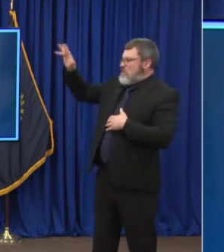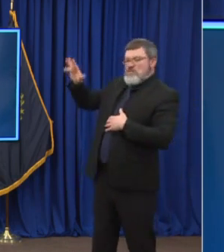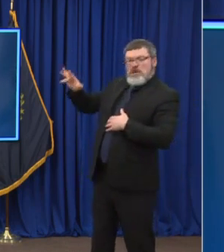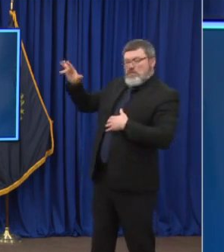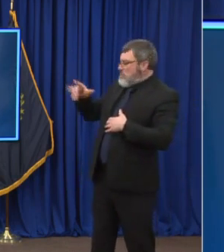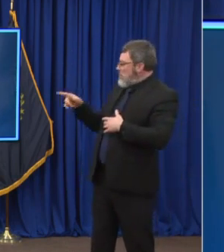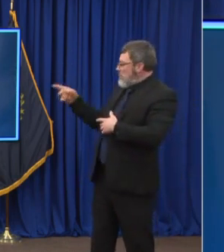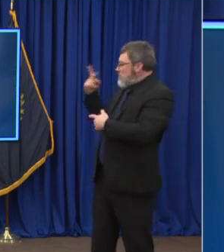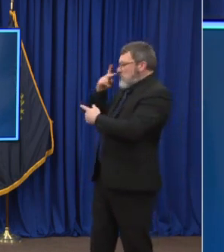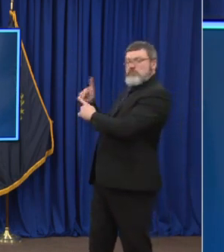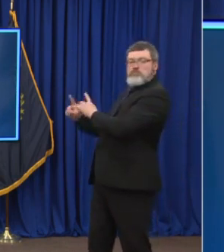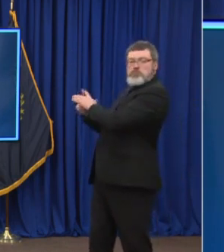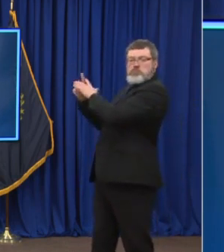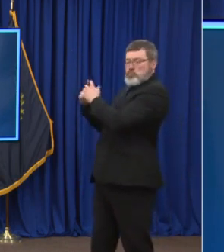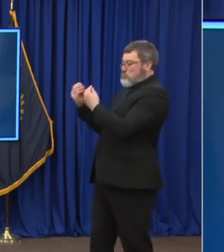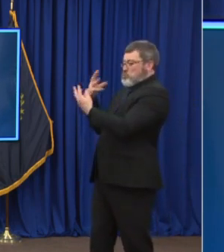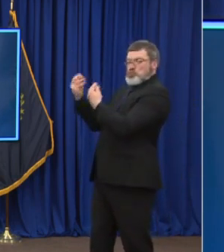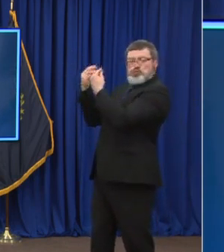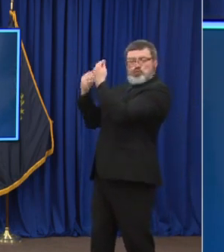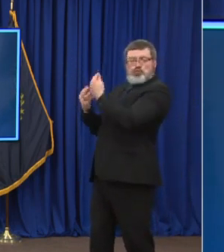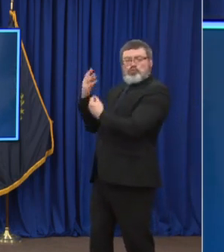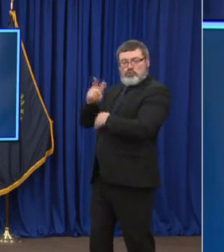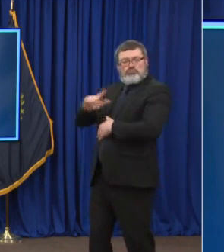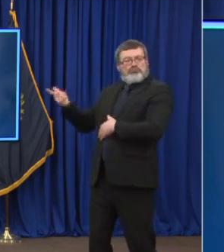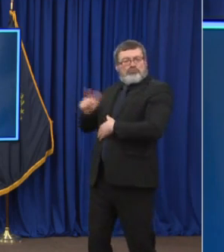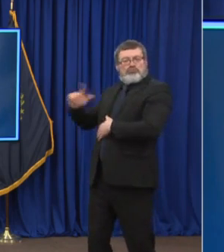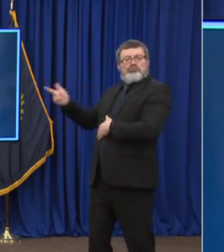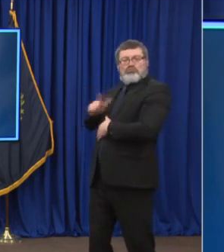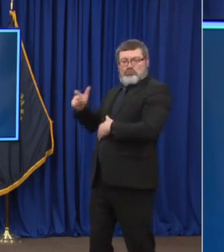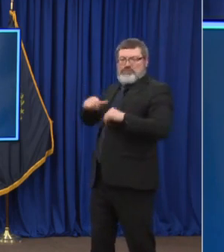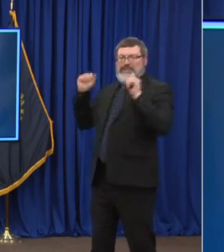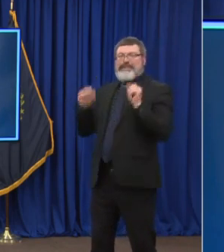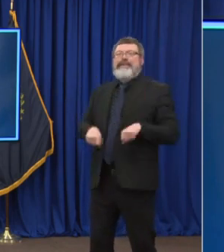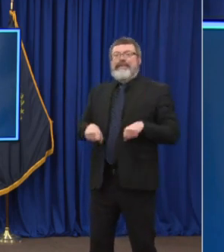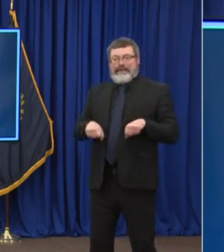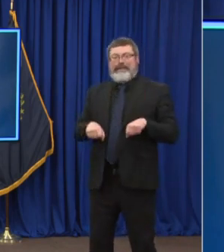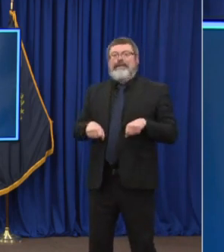NUMBER OF ACTIVE TESTS -- CASES IN YOUR TOWN AND REGION.